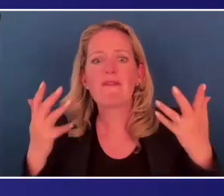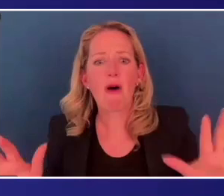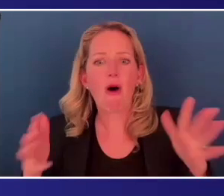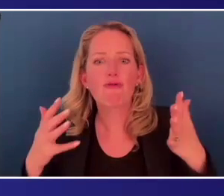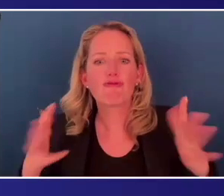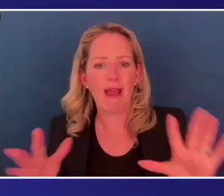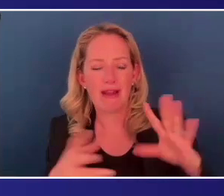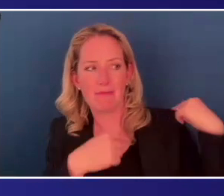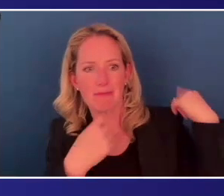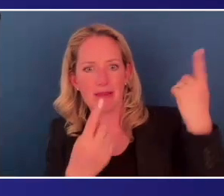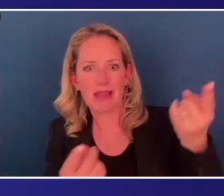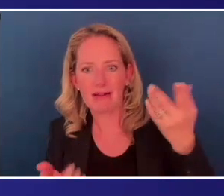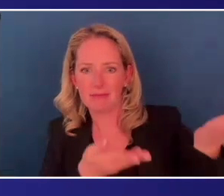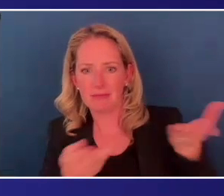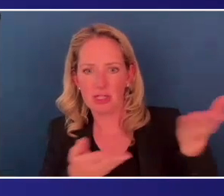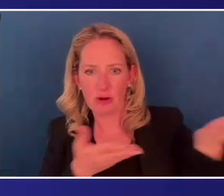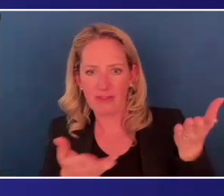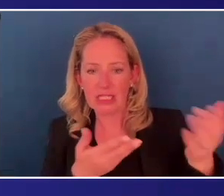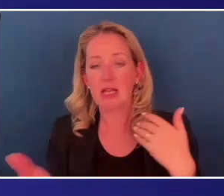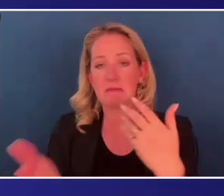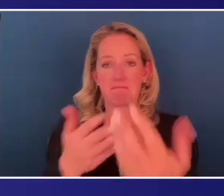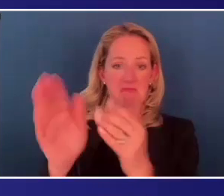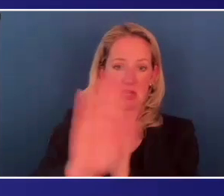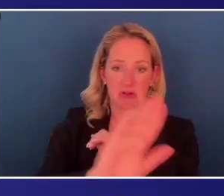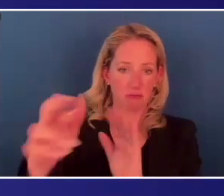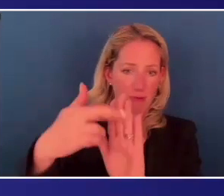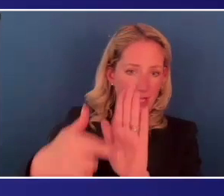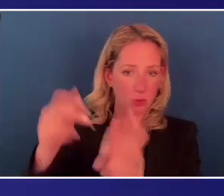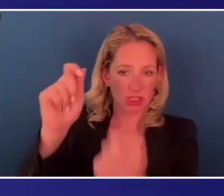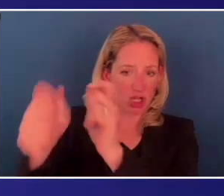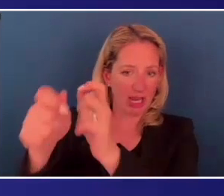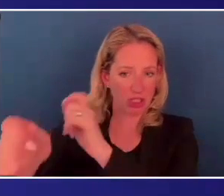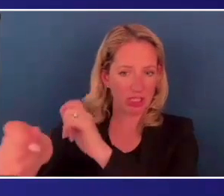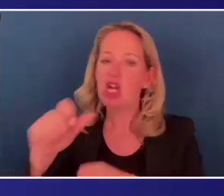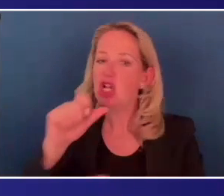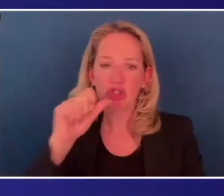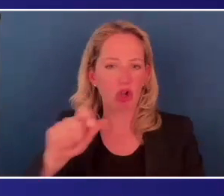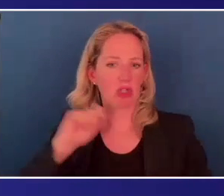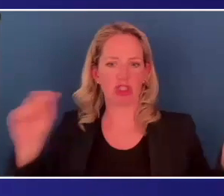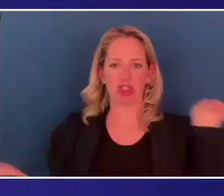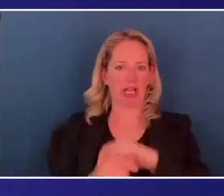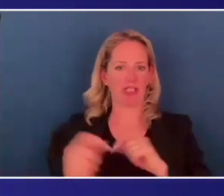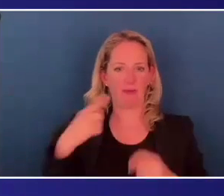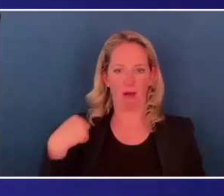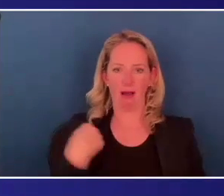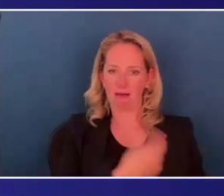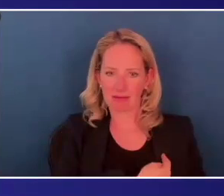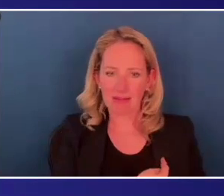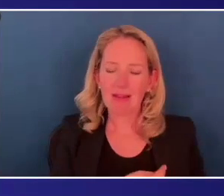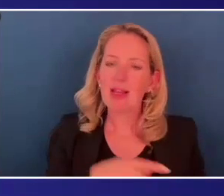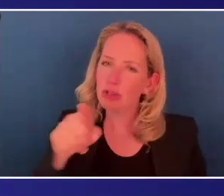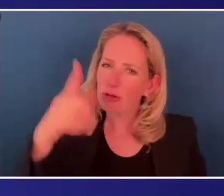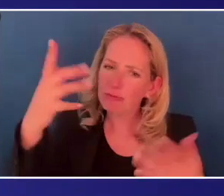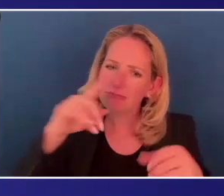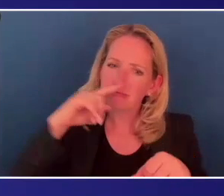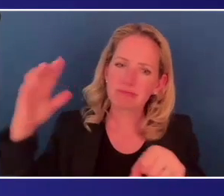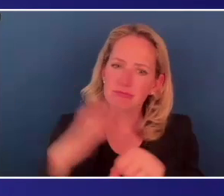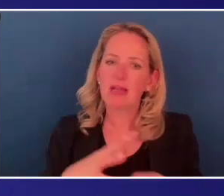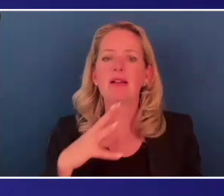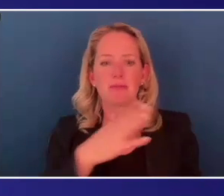No matter what regulatory changes you make, do not hold the rug out from under us. Fill your end of the deal and do not punish good deeds.